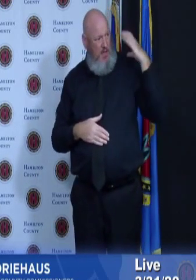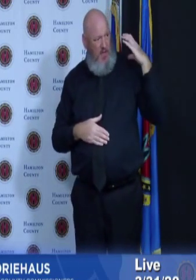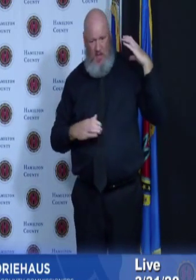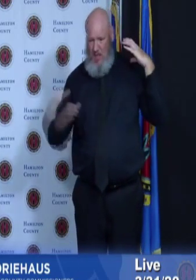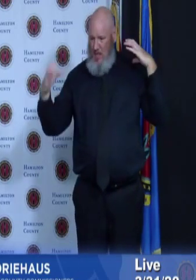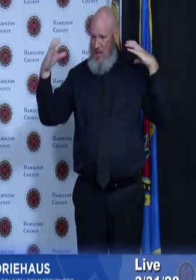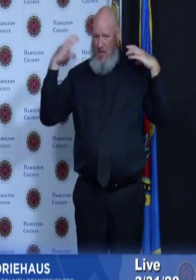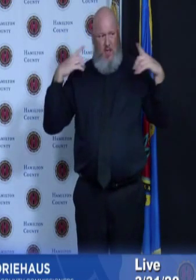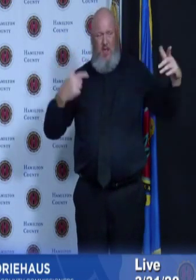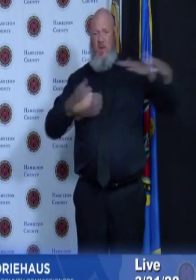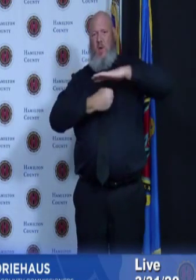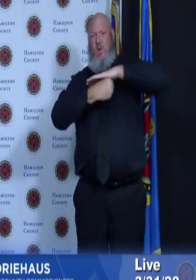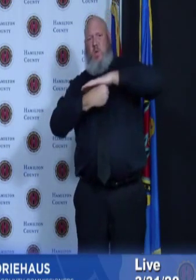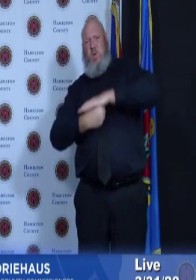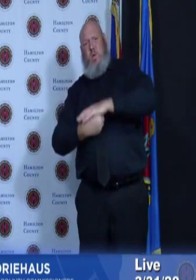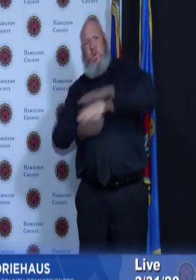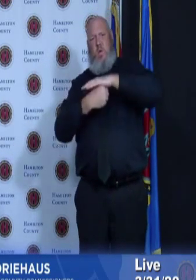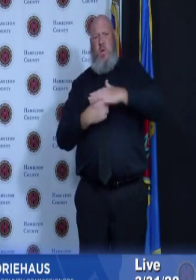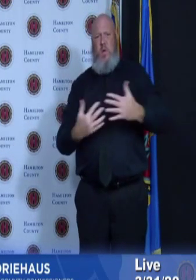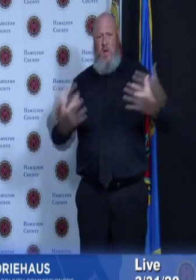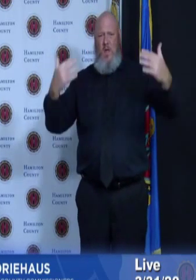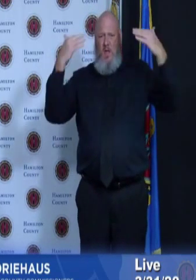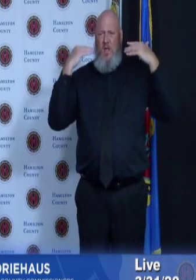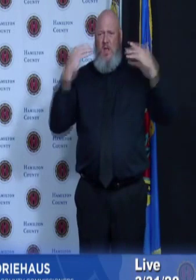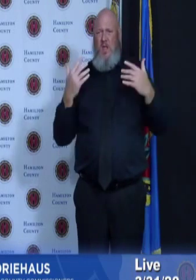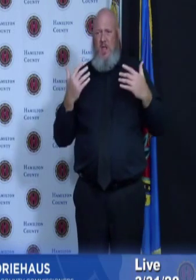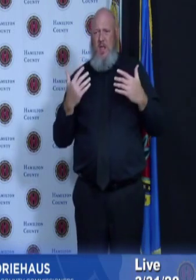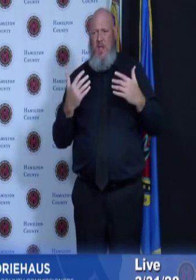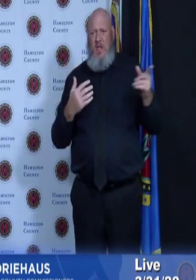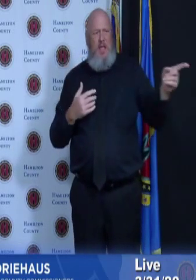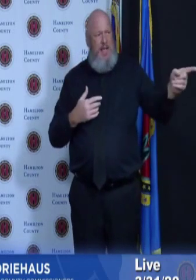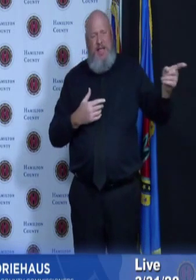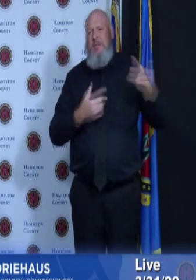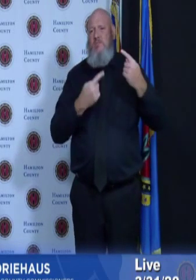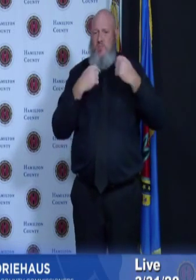work and the governor's work on this but now we have to contend with a stay-at-